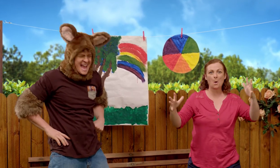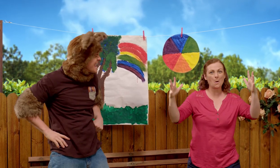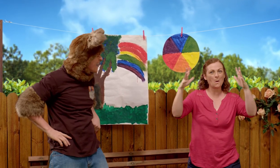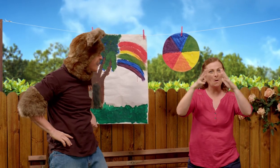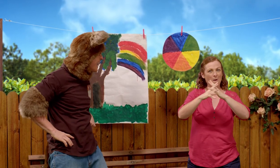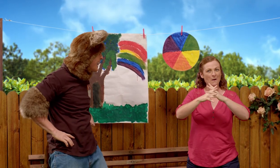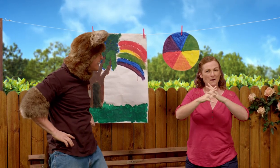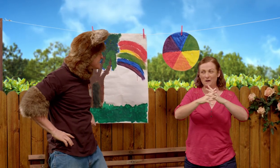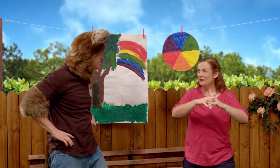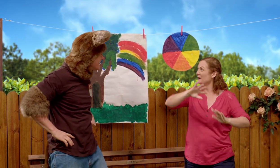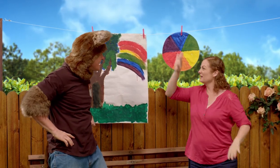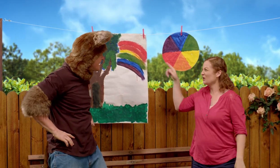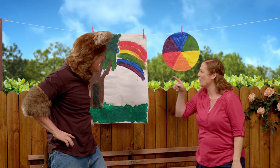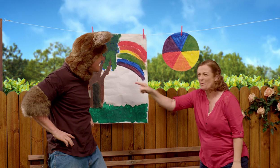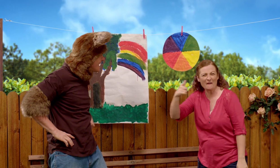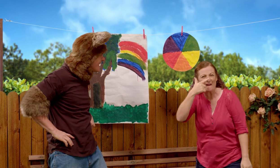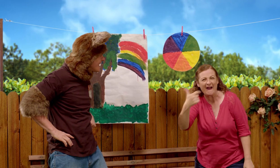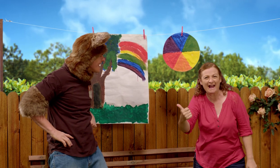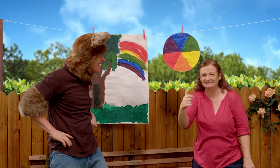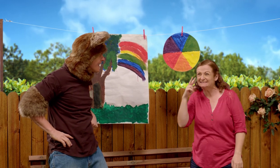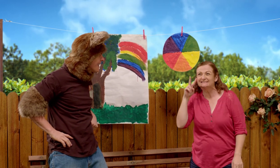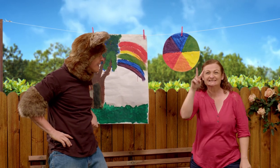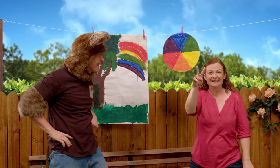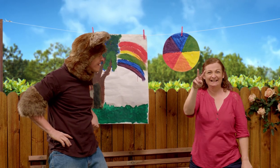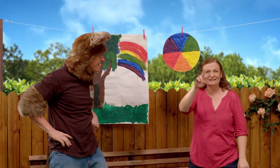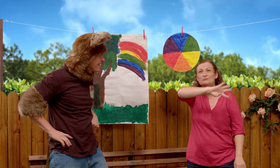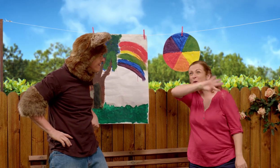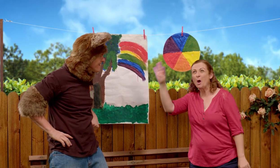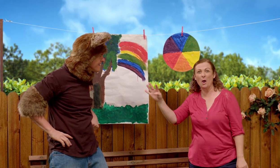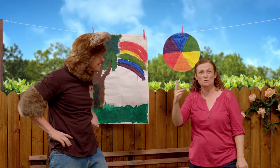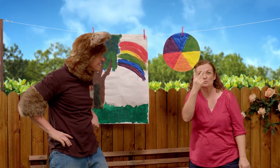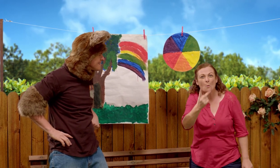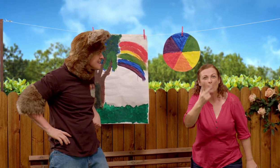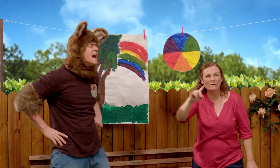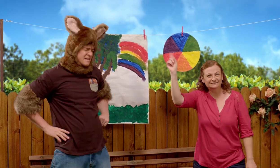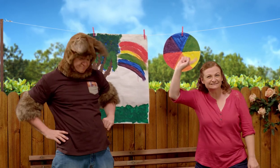You are so lucky to have seen two rainbows in one day.